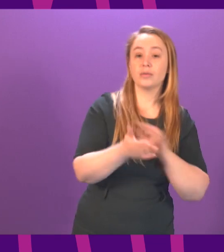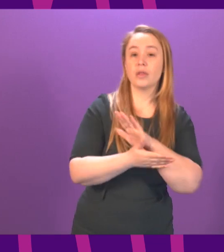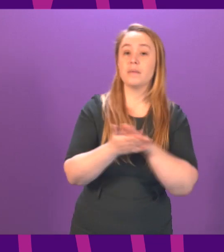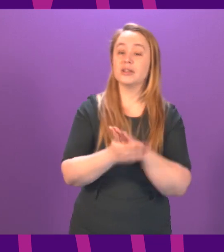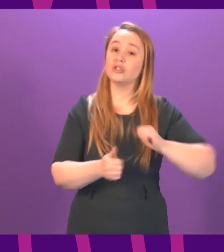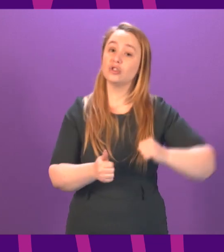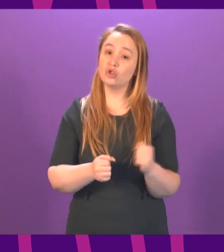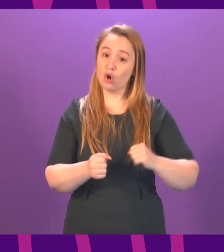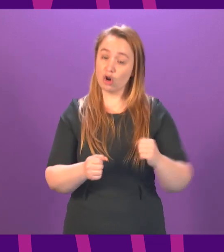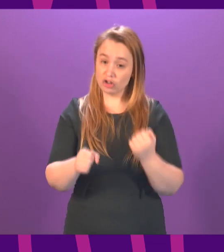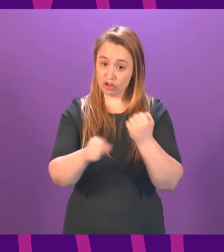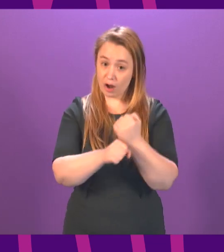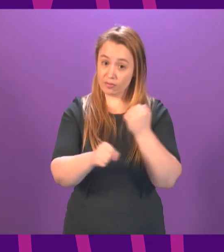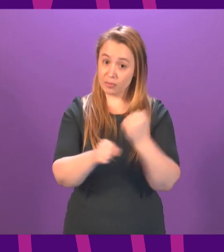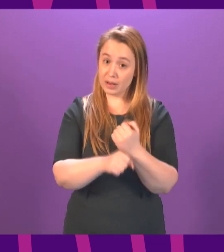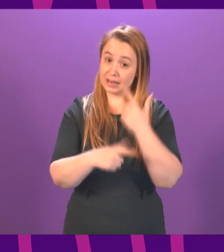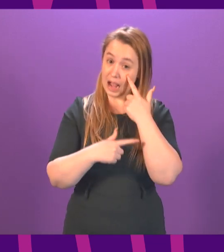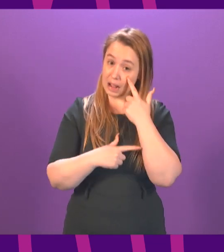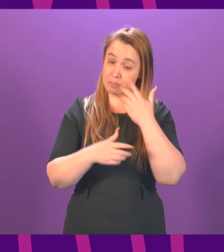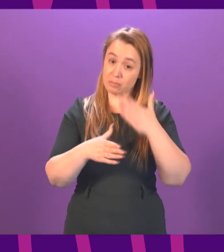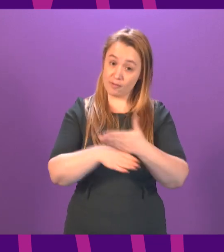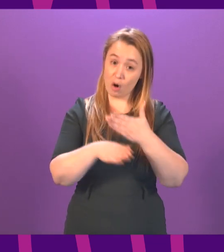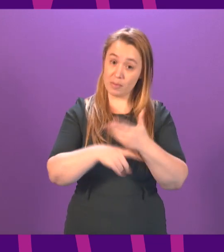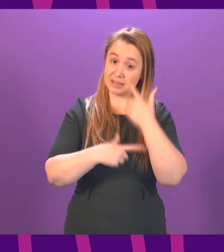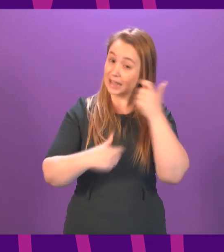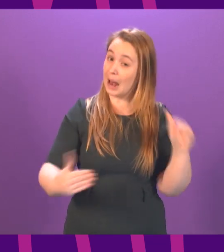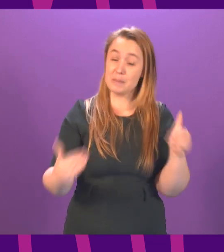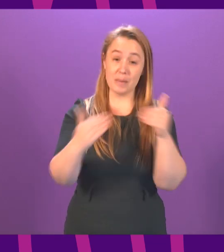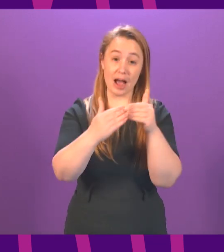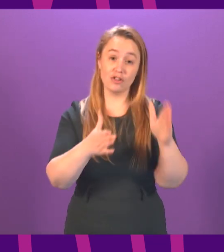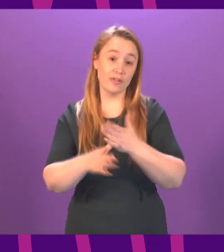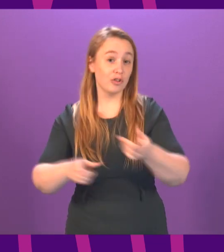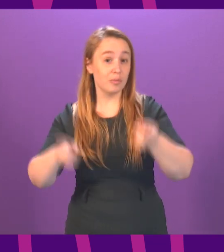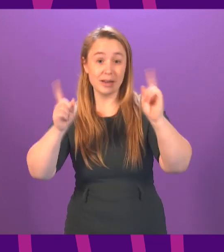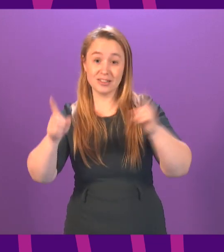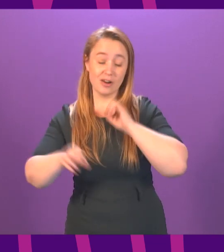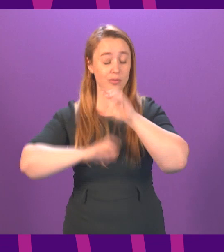cannot be matched by the First Minister’s spin. Eleven months into the pandemic,